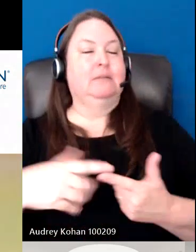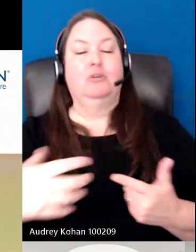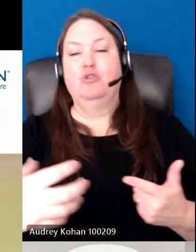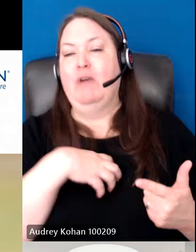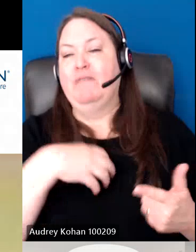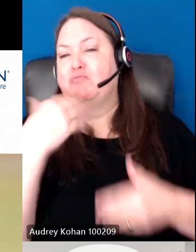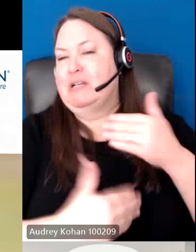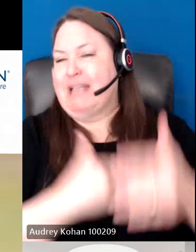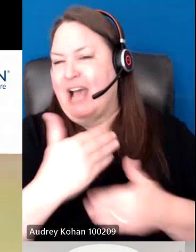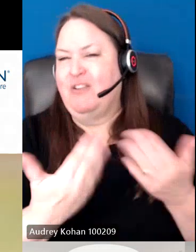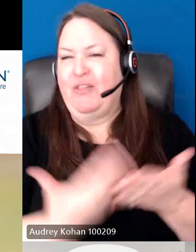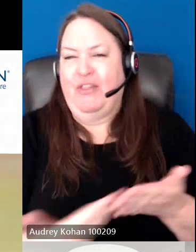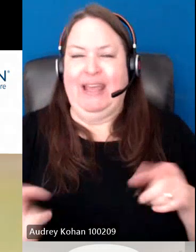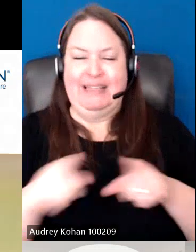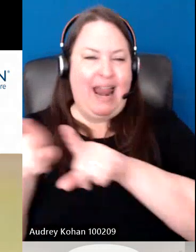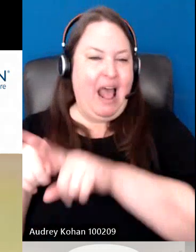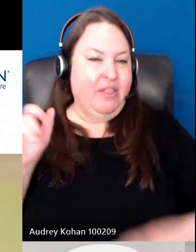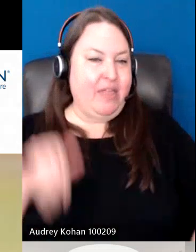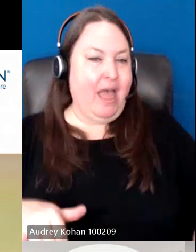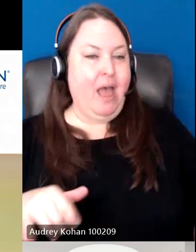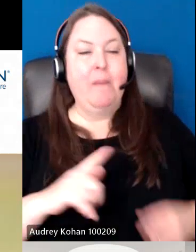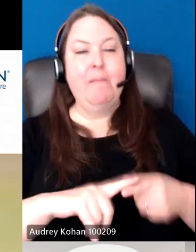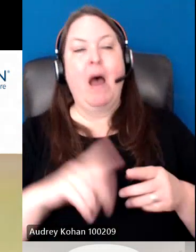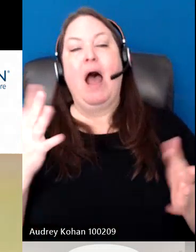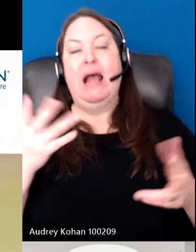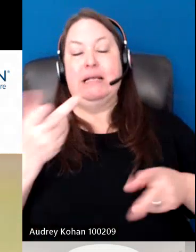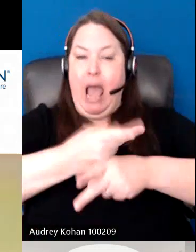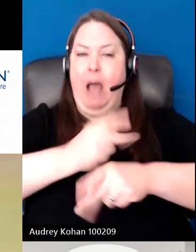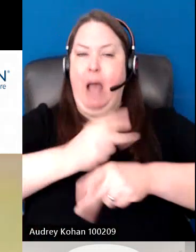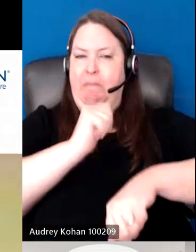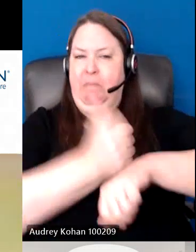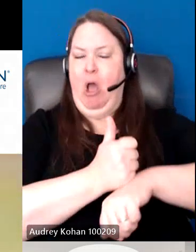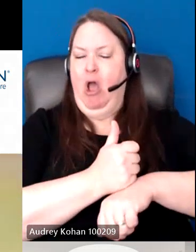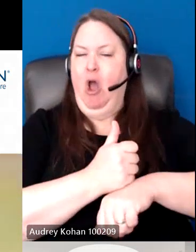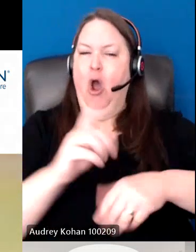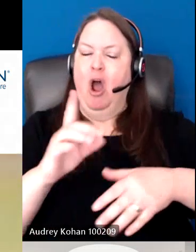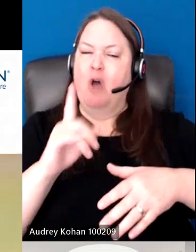and and things like that but kept again kept in place those core language access and effective